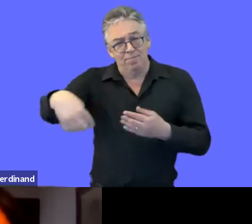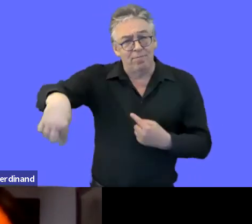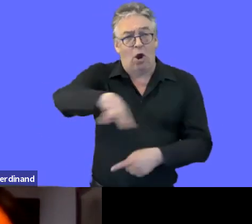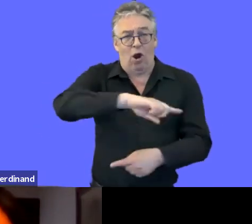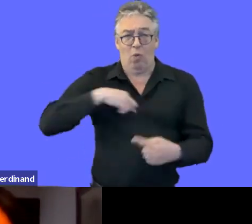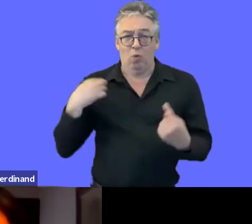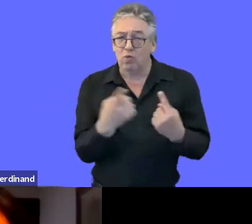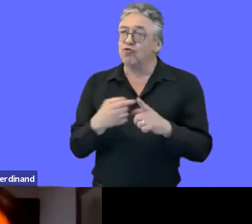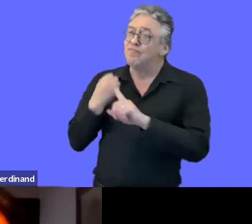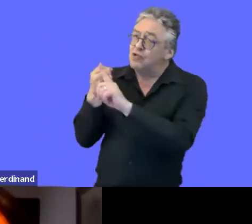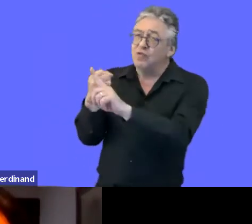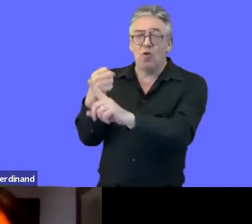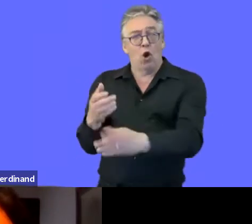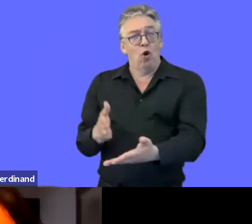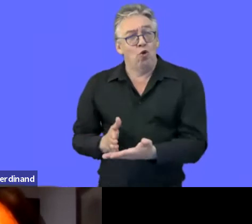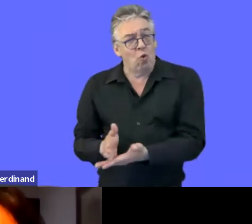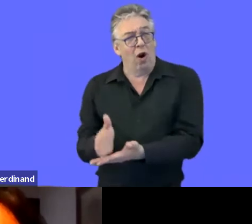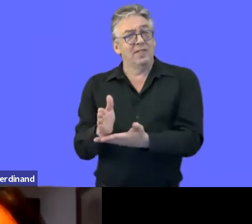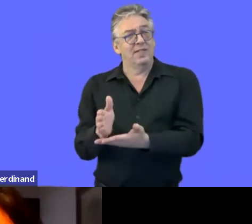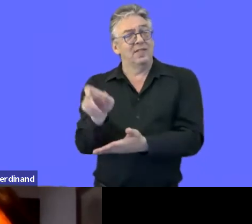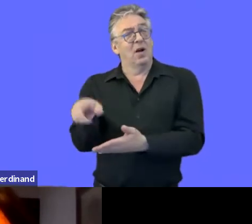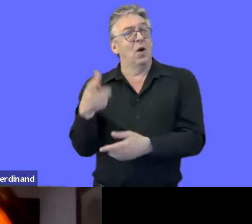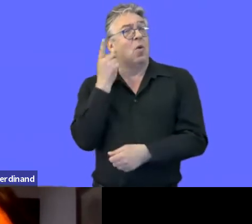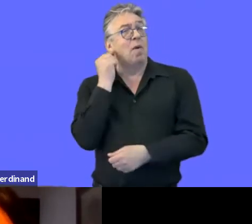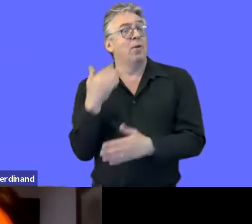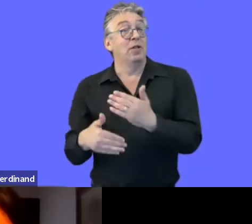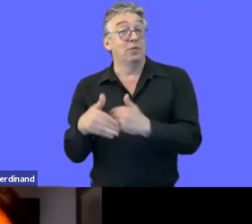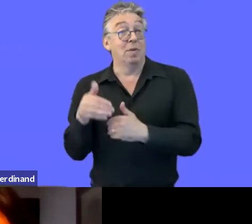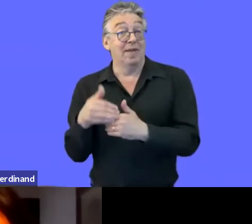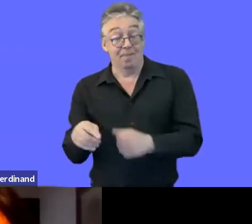So, I am speaking to you as a global feminist activist,